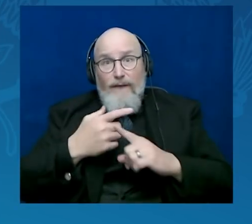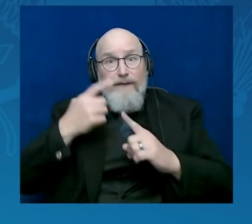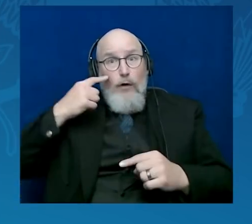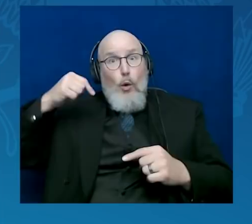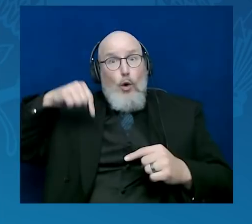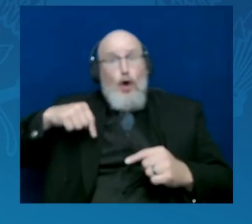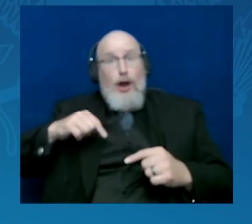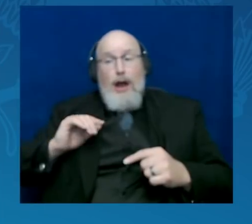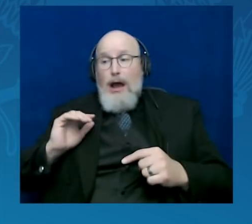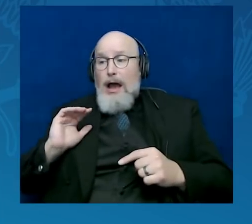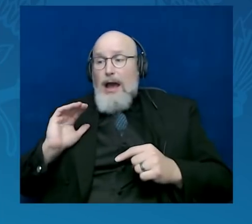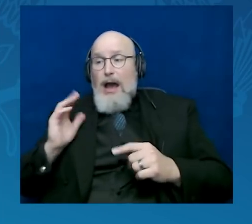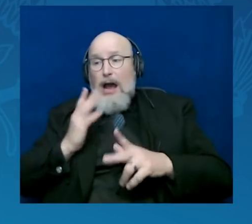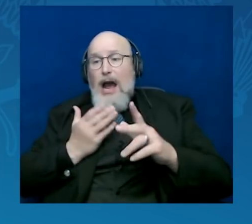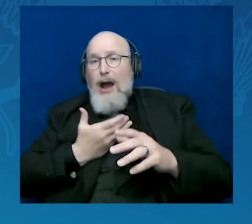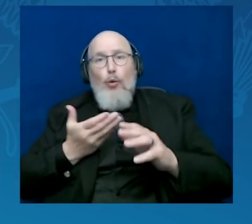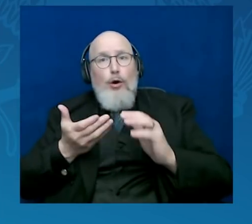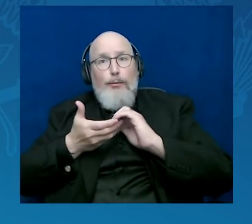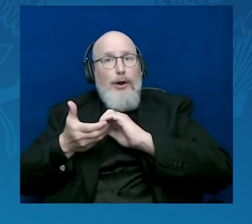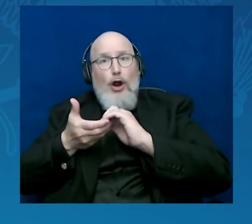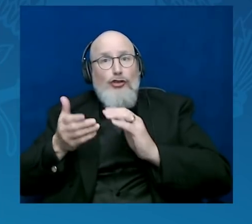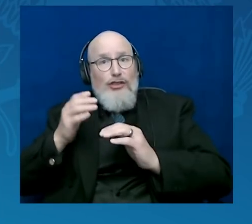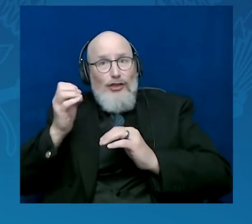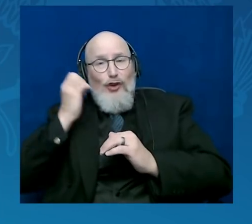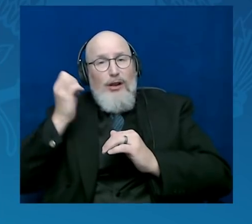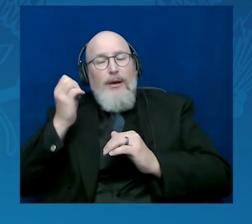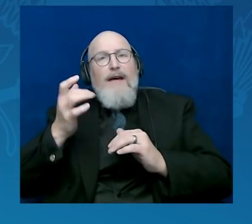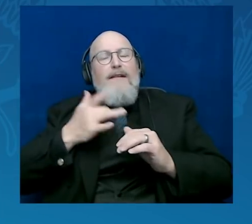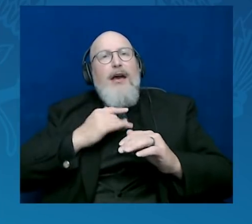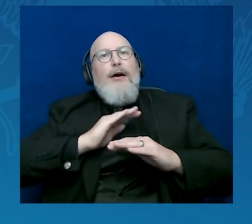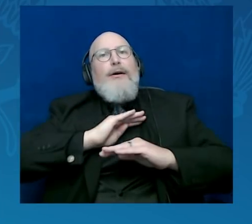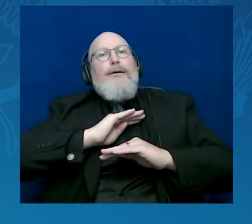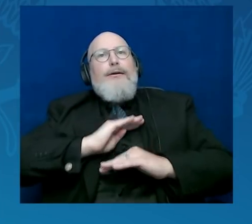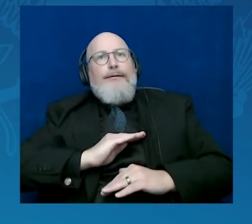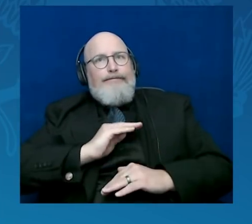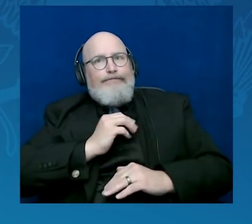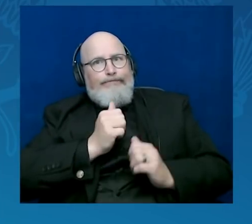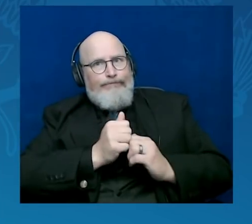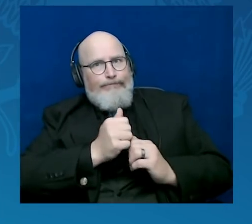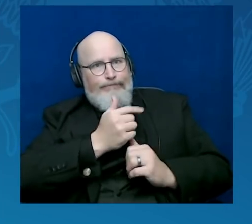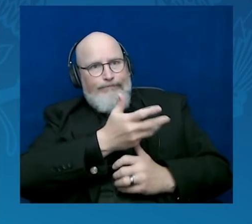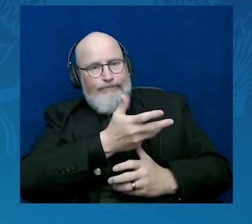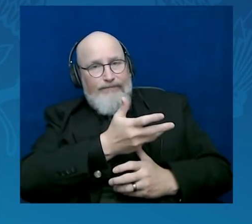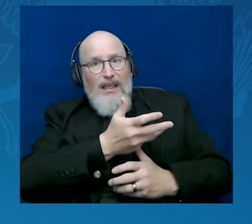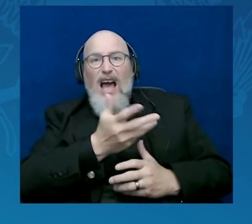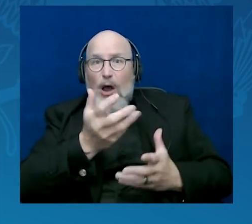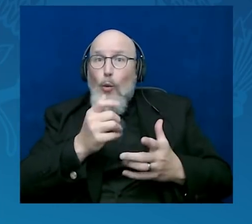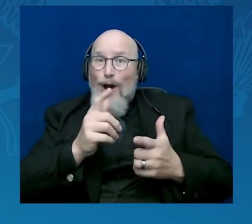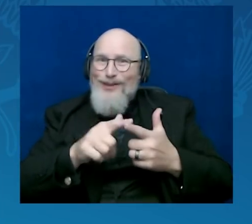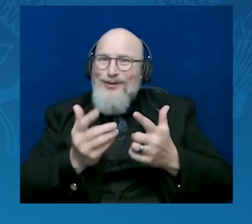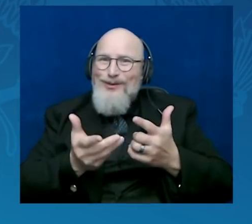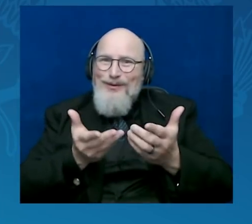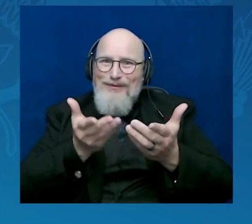And I want to invite all of you to offer to the Vice President of the United States a warm round of applause, if you could, please.